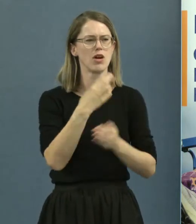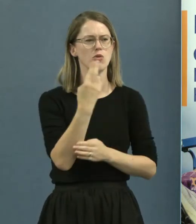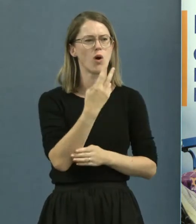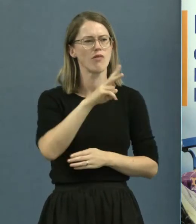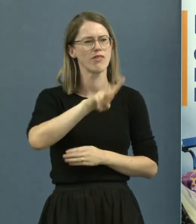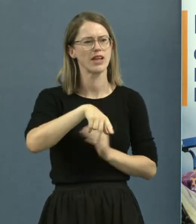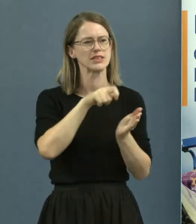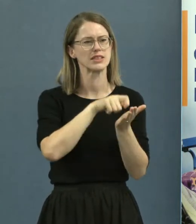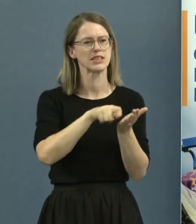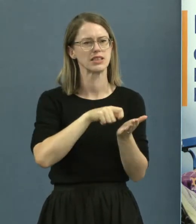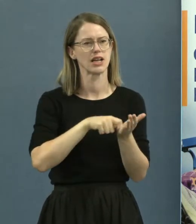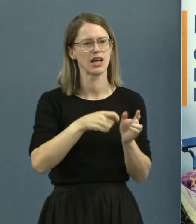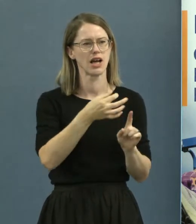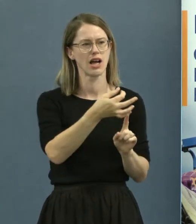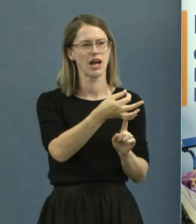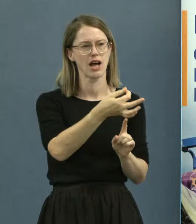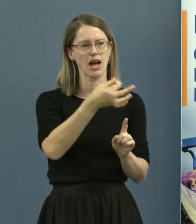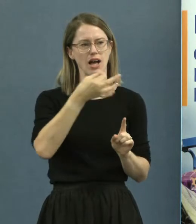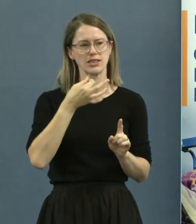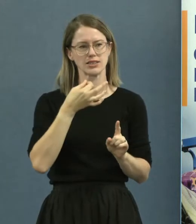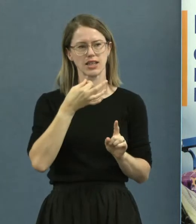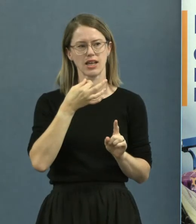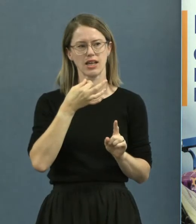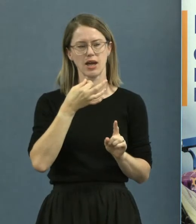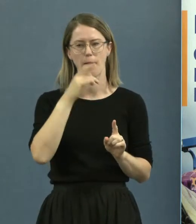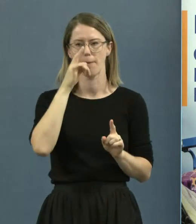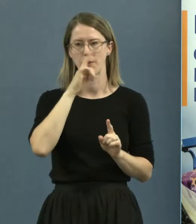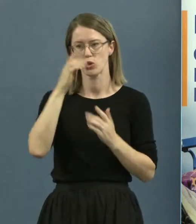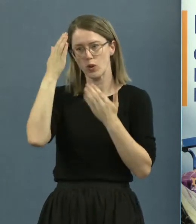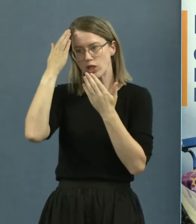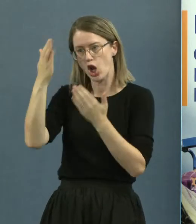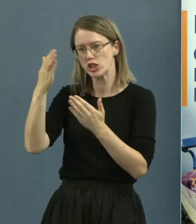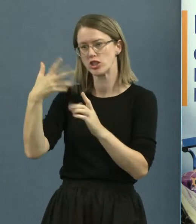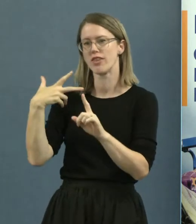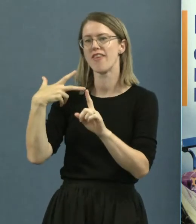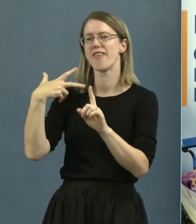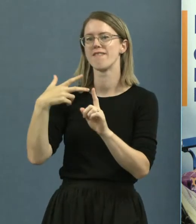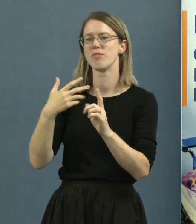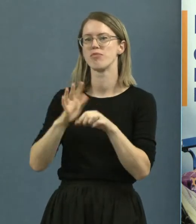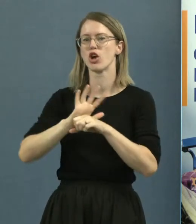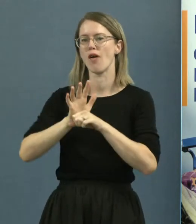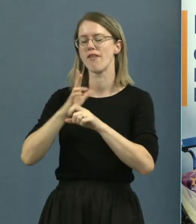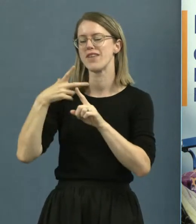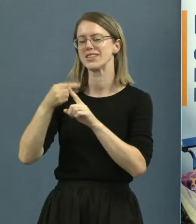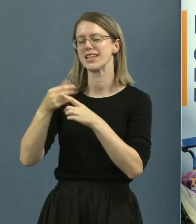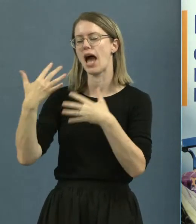acknowledgement of harm caused